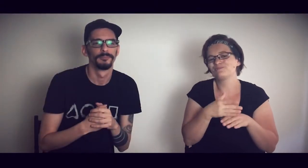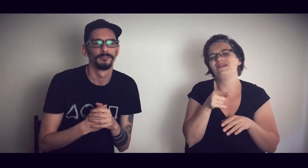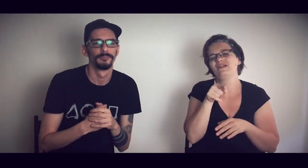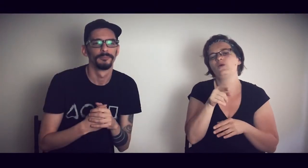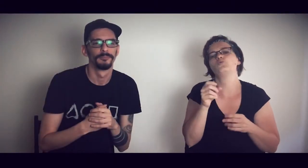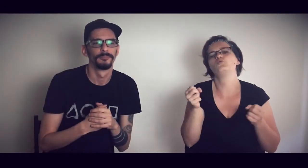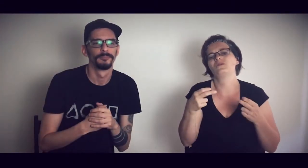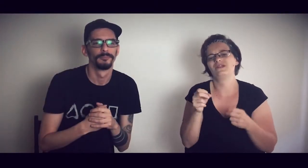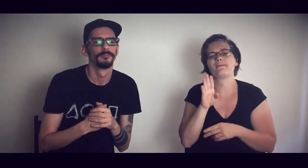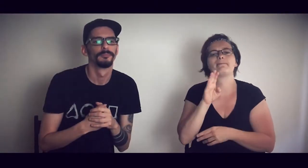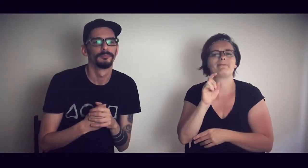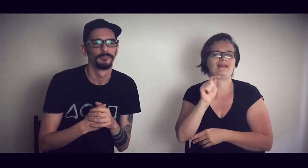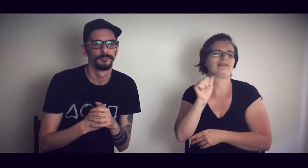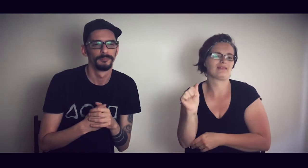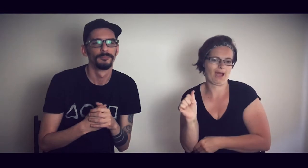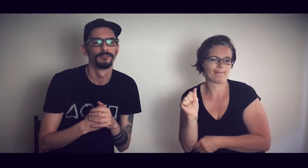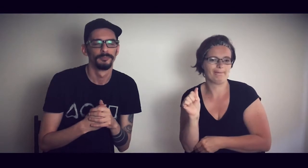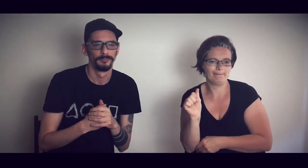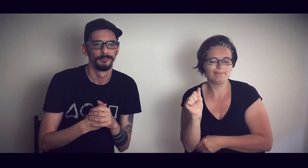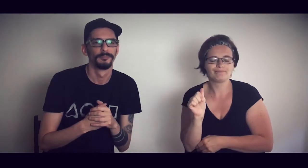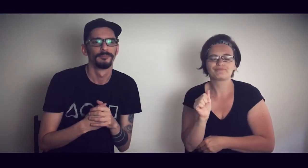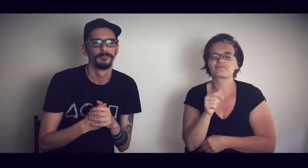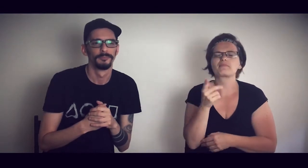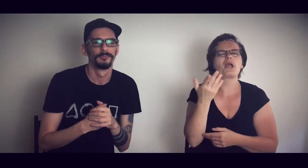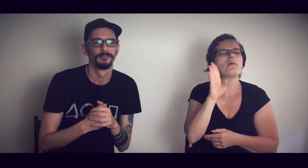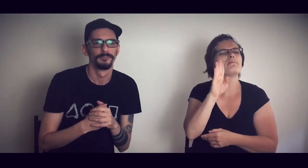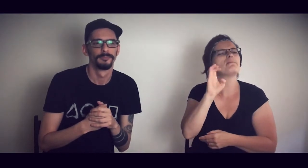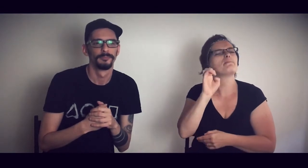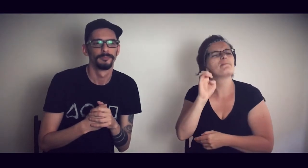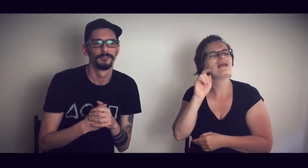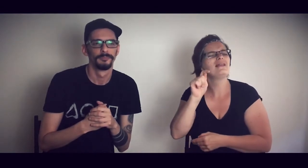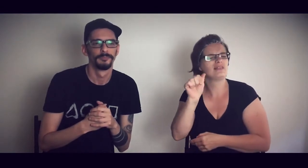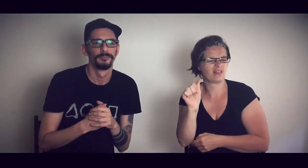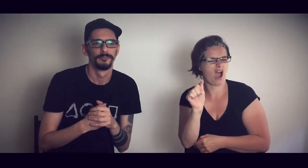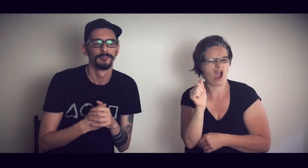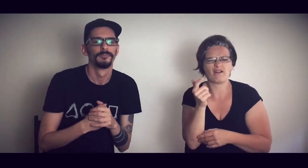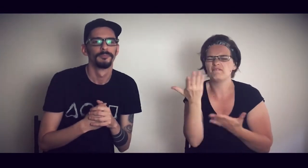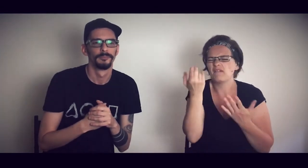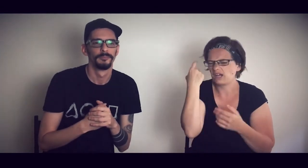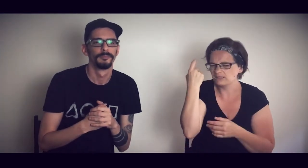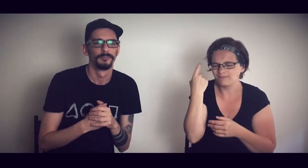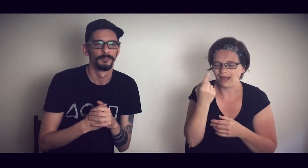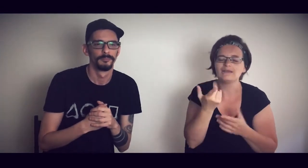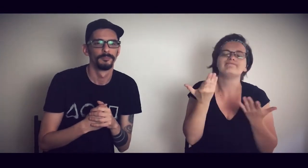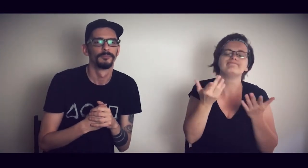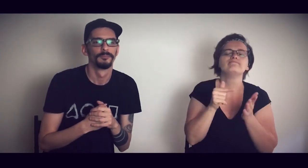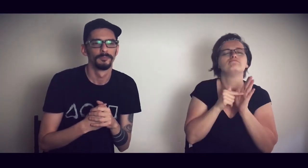This example was so-called BETA subtitles. What is meant by the term BETA subtitles?